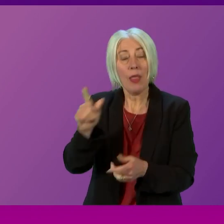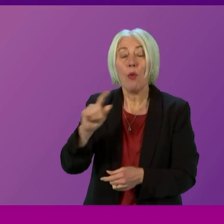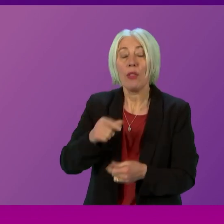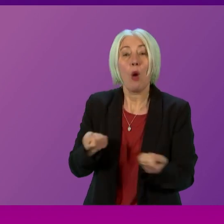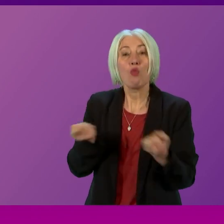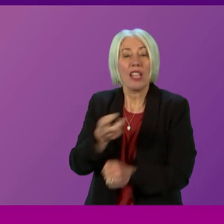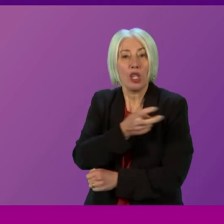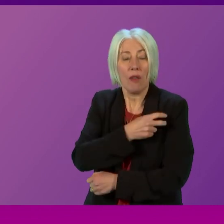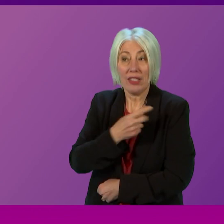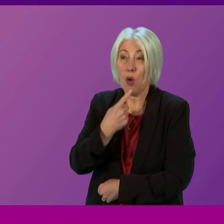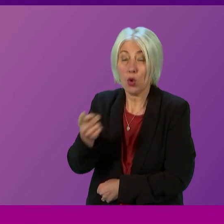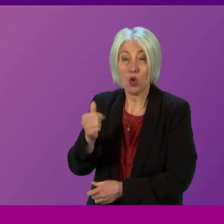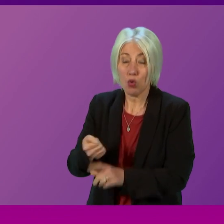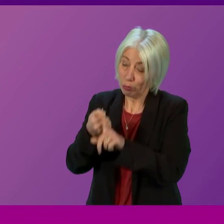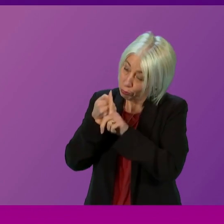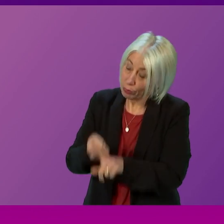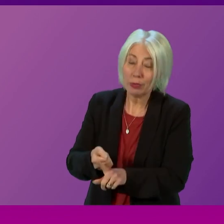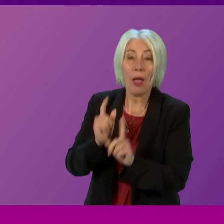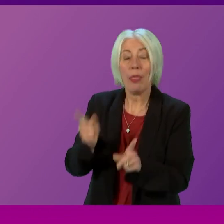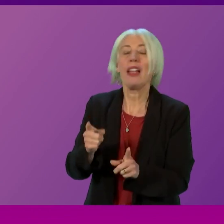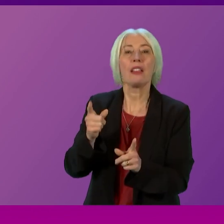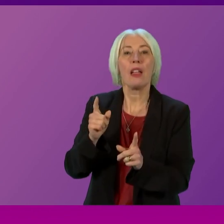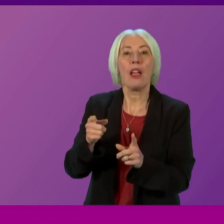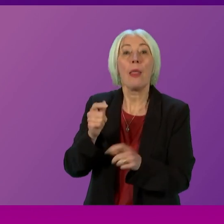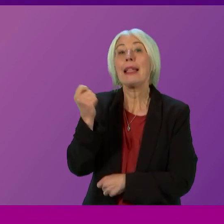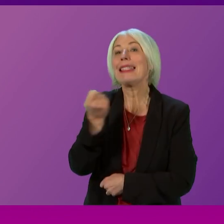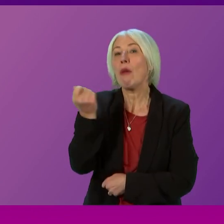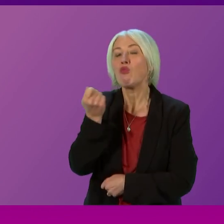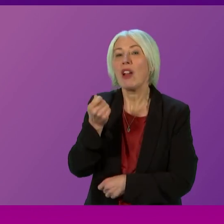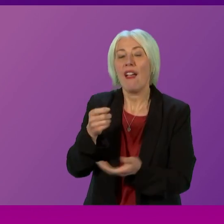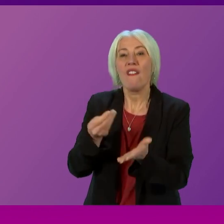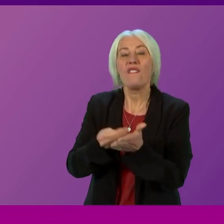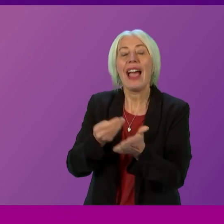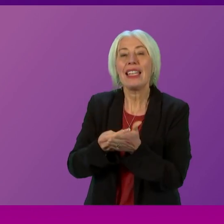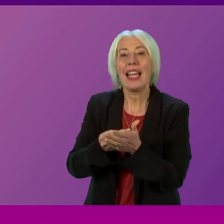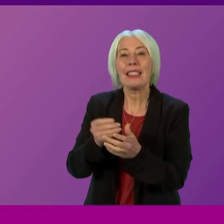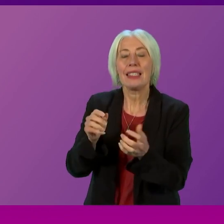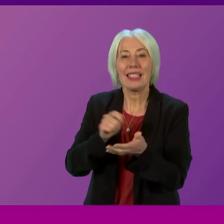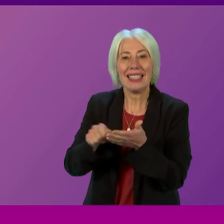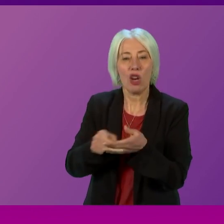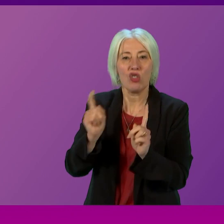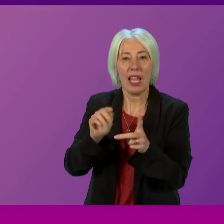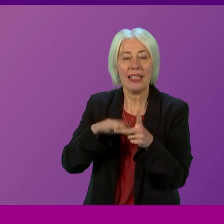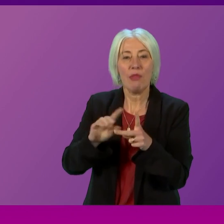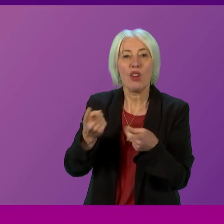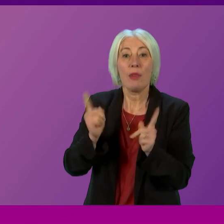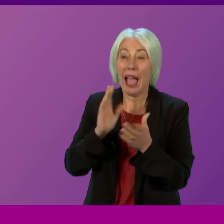among other things, that the temporary Cabinet Secretary for Finance and the Economy—the Deputy First Minister—apologises to the Parliament?